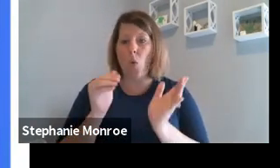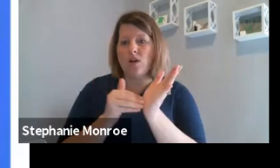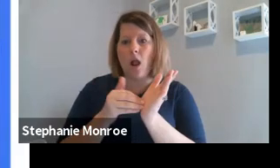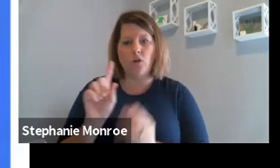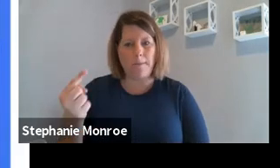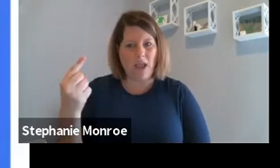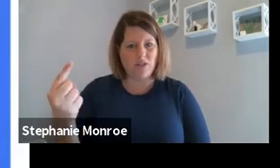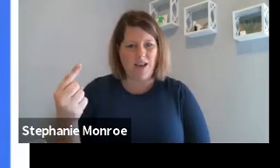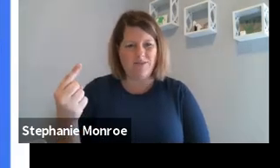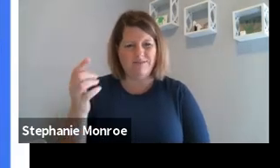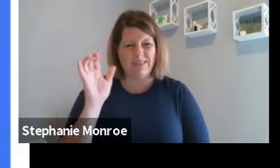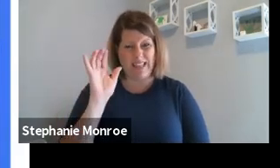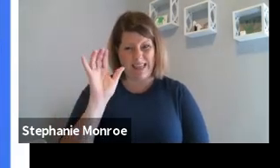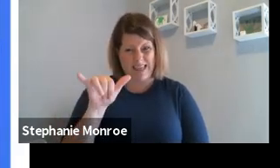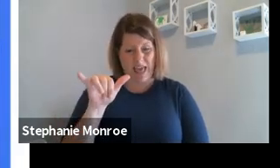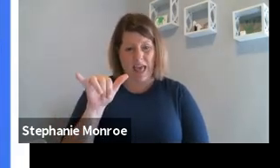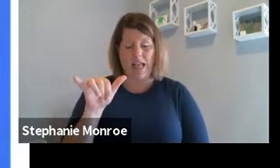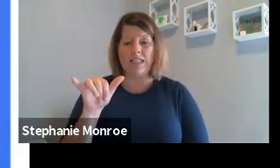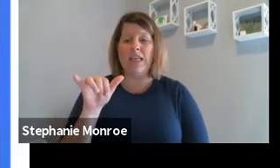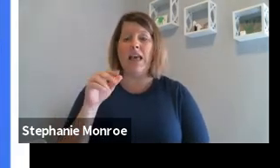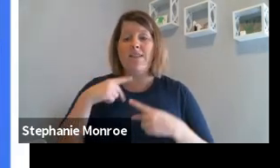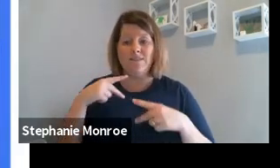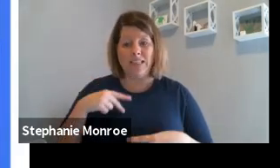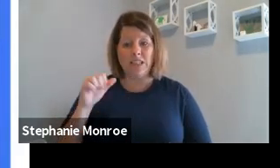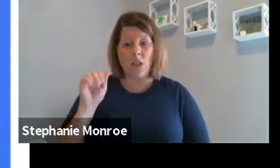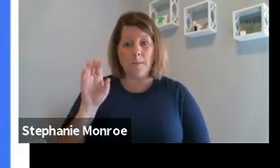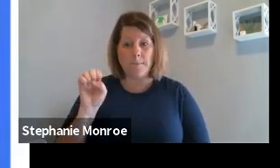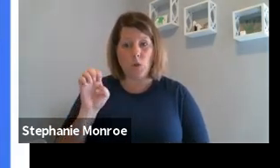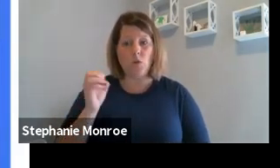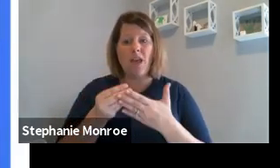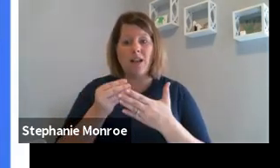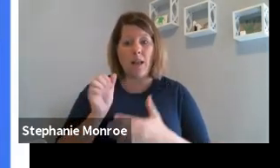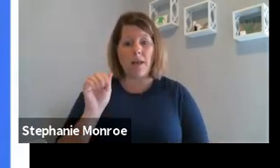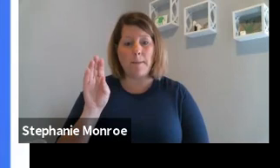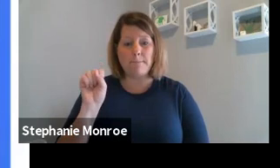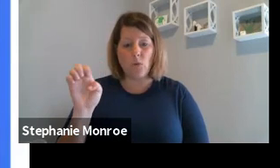Is this a form of physical abuse, economic abuse, isolation or all of the above?